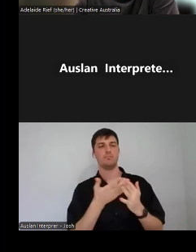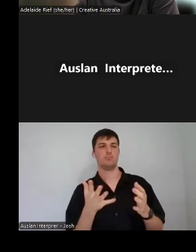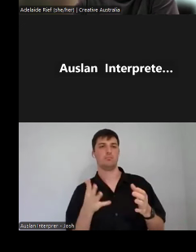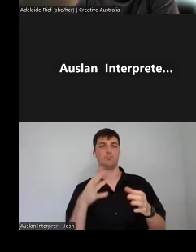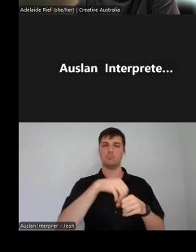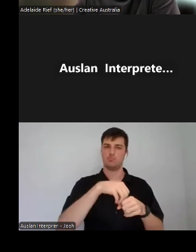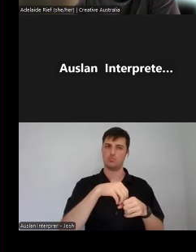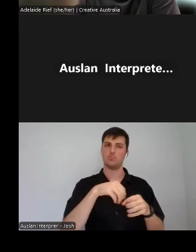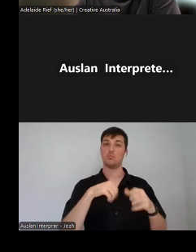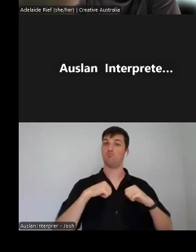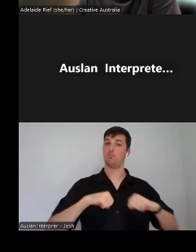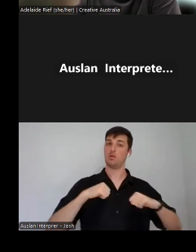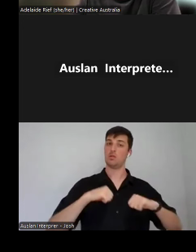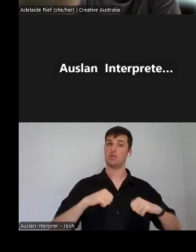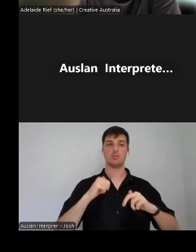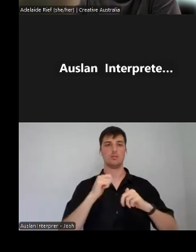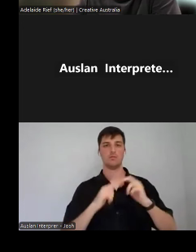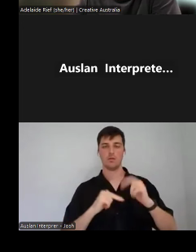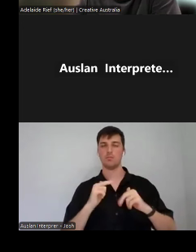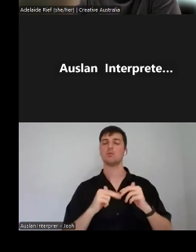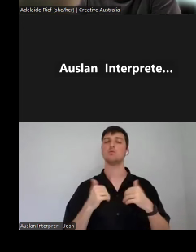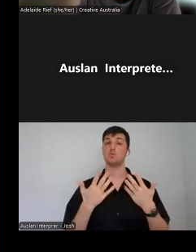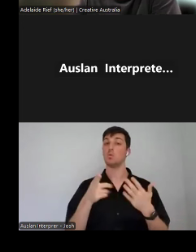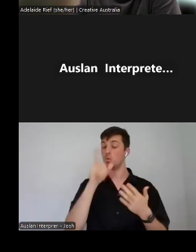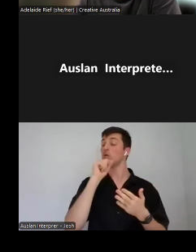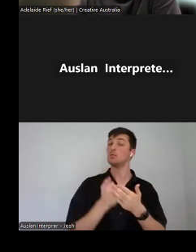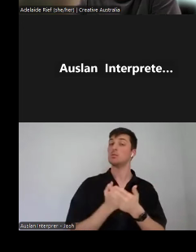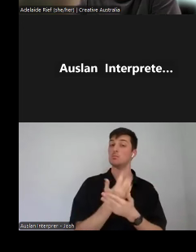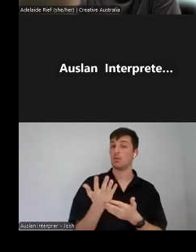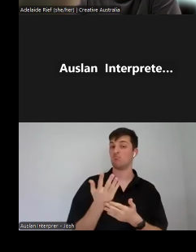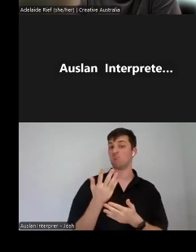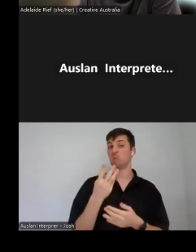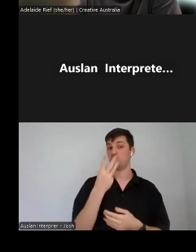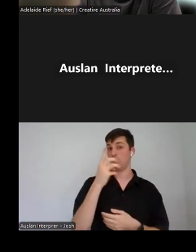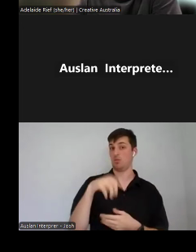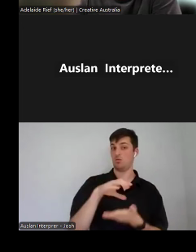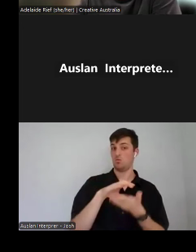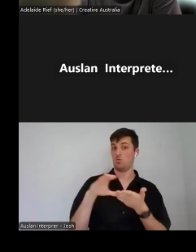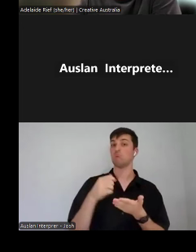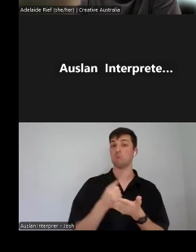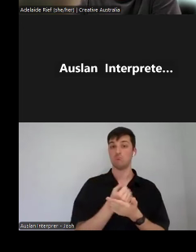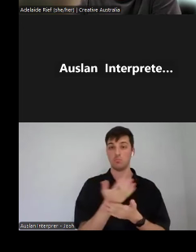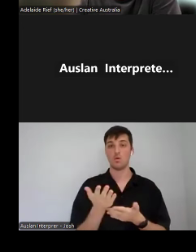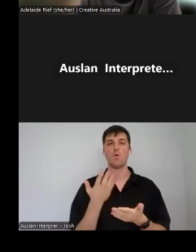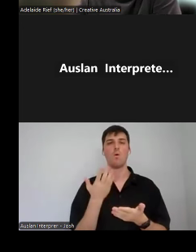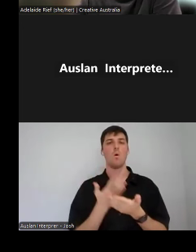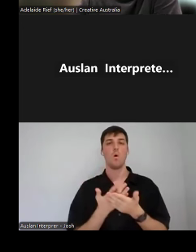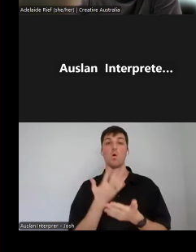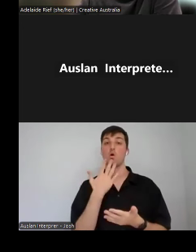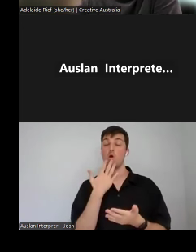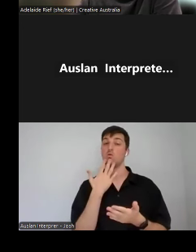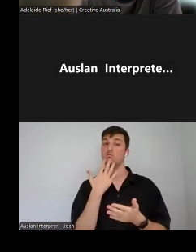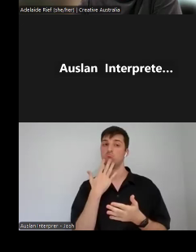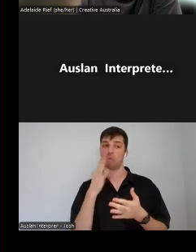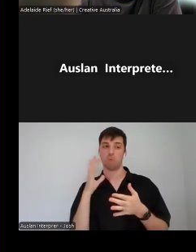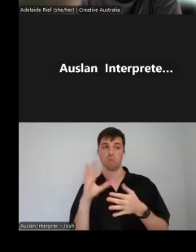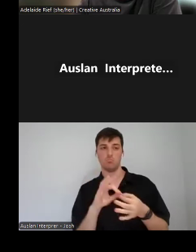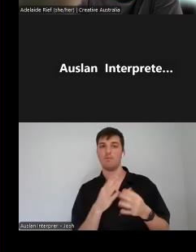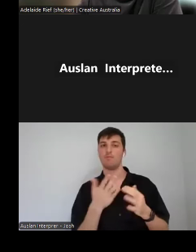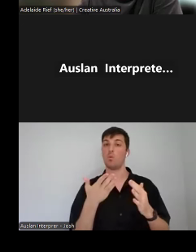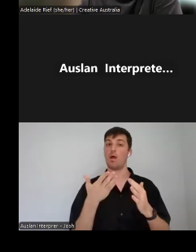training and development. So you can spend some of this $3,000 grant on costs associated with access,